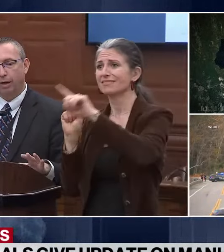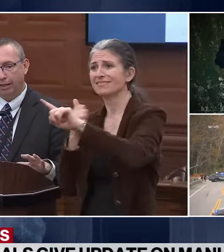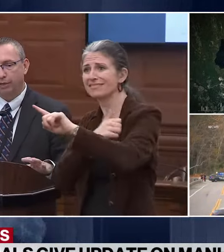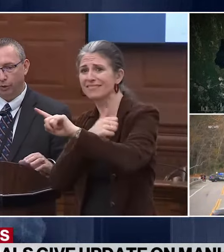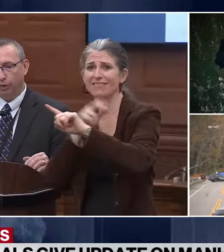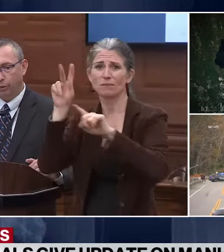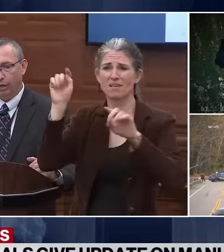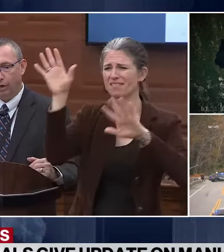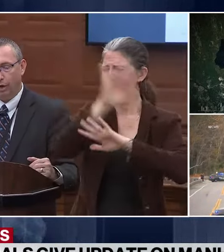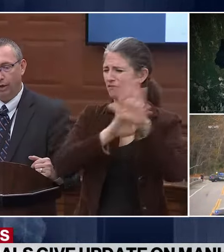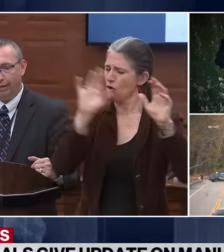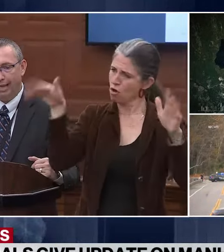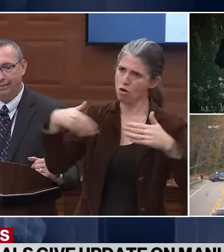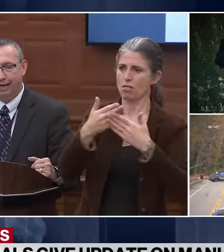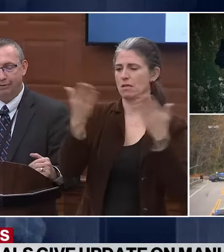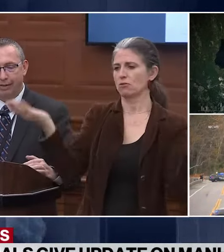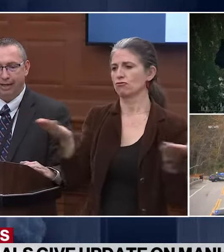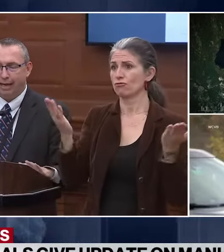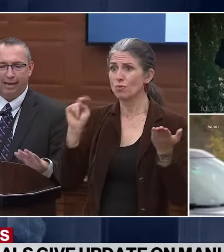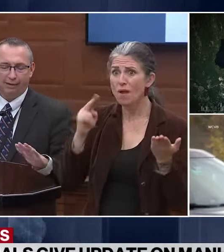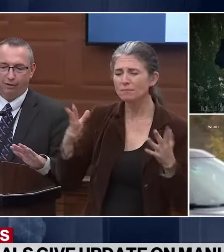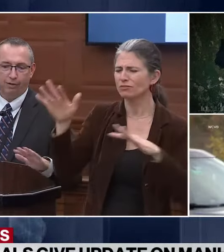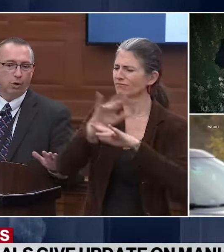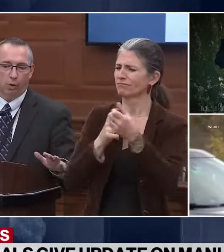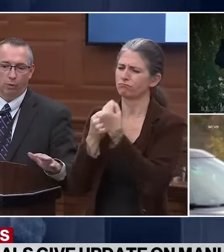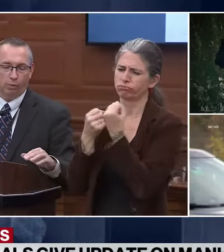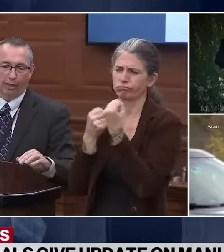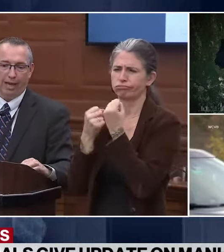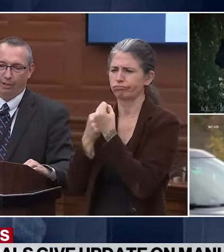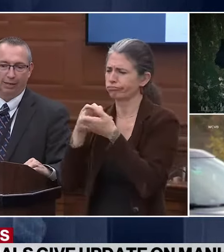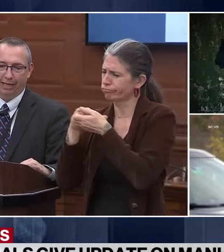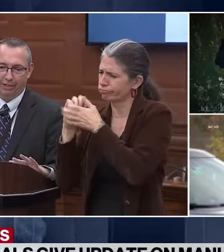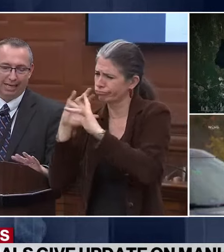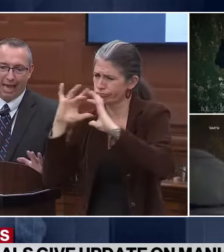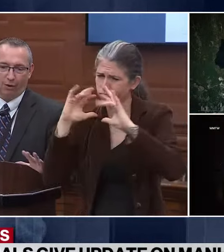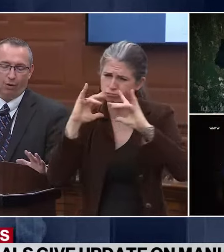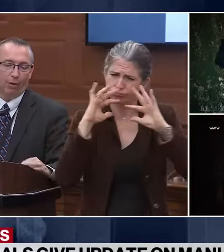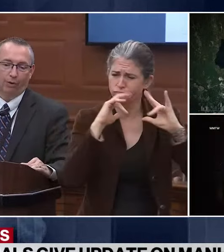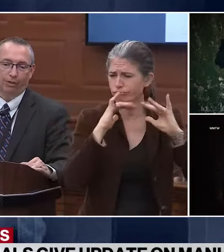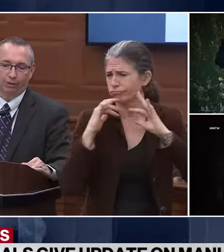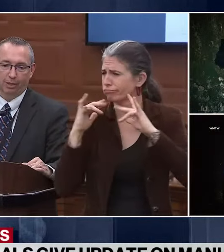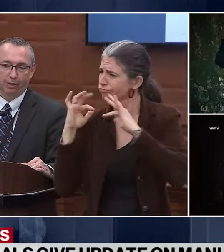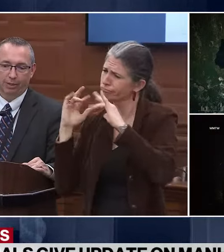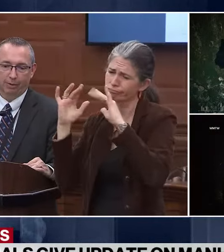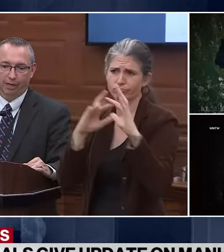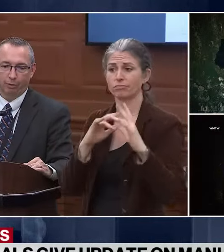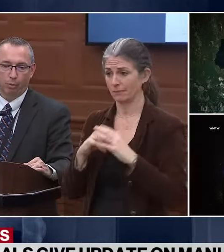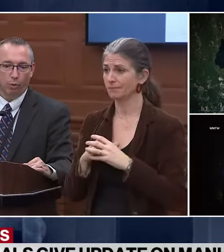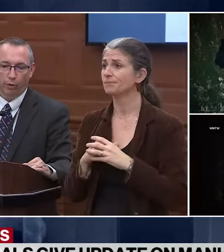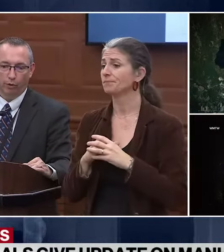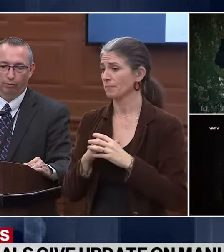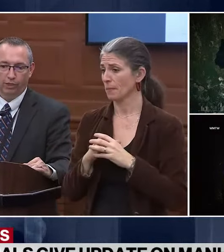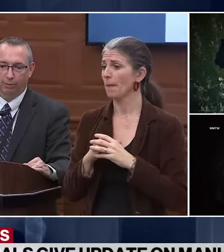RIGHT. NEW HAMPSHIRE IS UP HERE. MASSACHUSETTS IS UP, YOU NAME IT, ON THE FEDERAL SIDE OF THE HOUSE. THEY ARE HERE. SO EVERYBODY IS REALLY WORKING